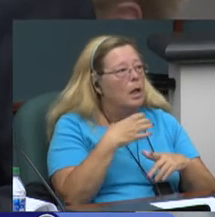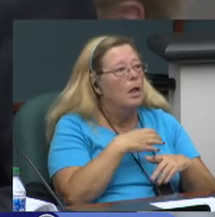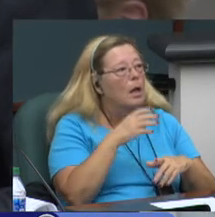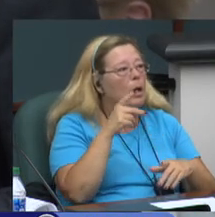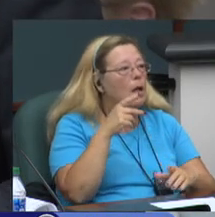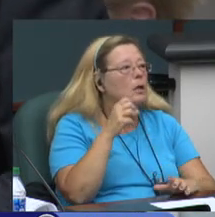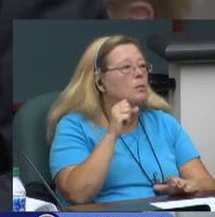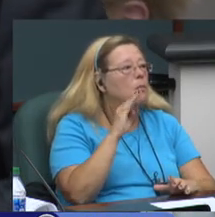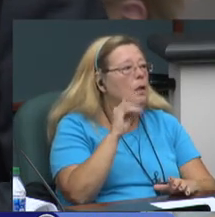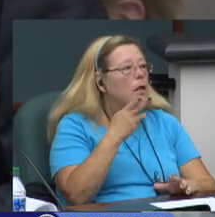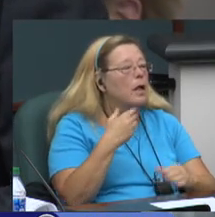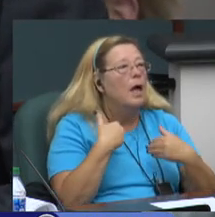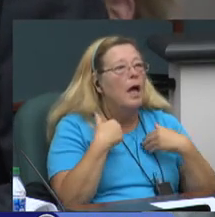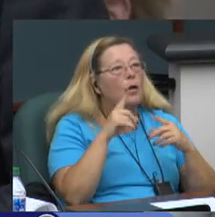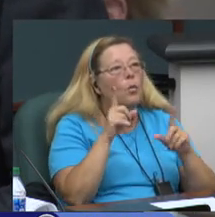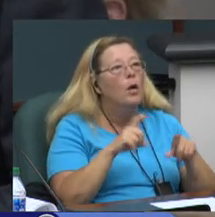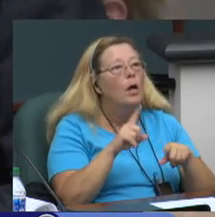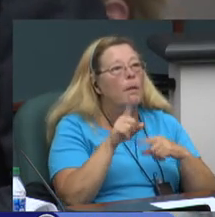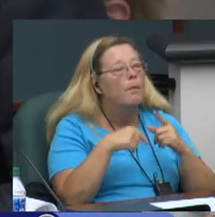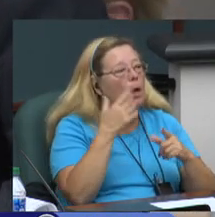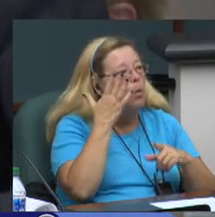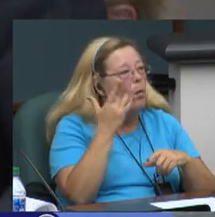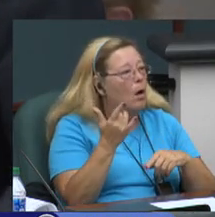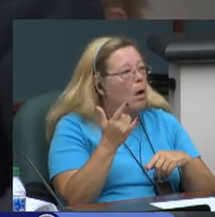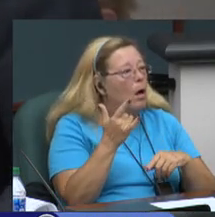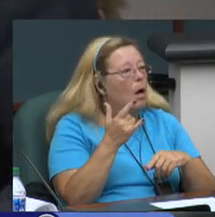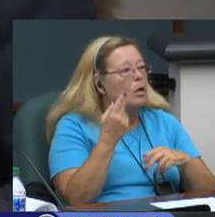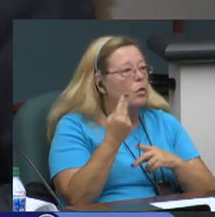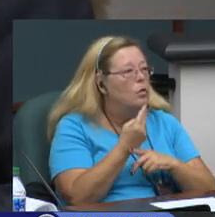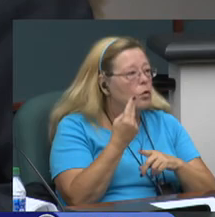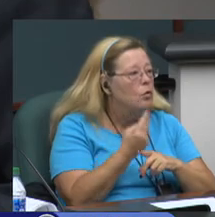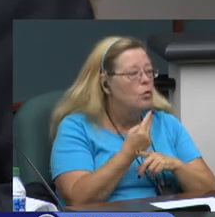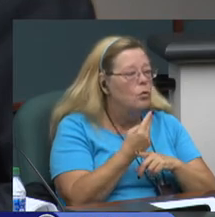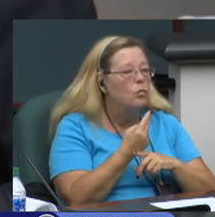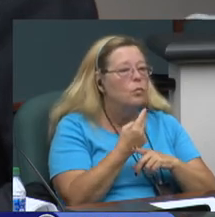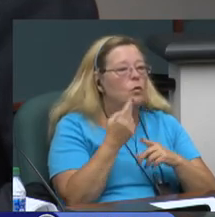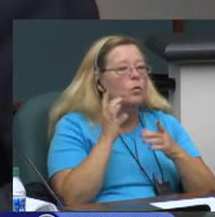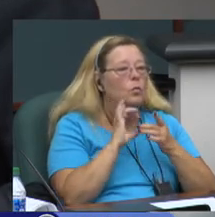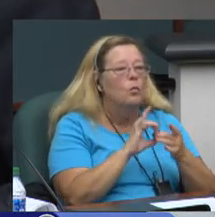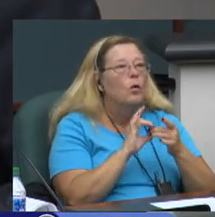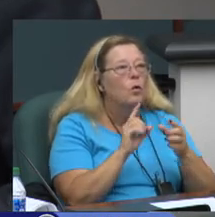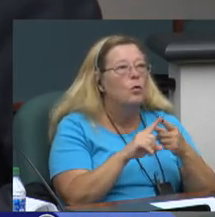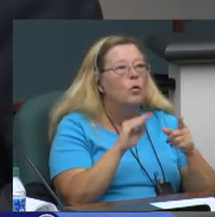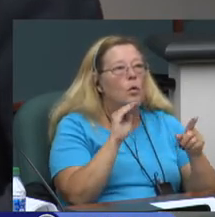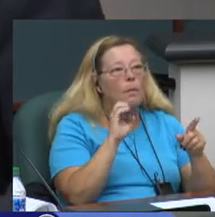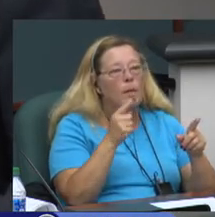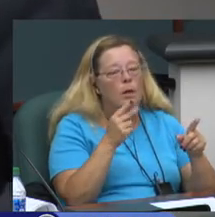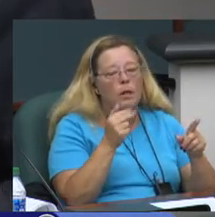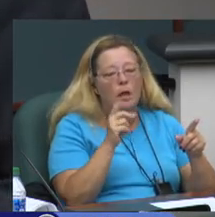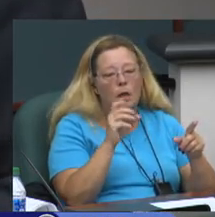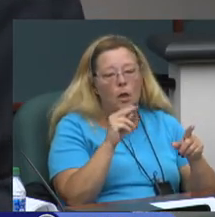had a question about why the uses related to methadone clinics and opioid